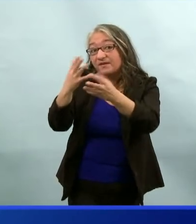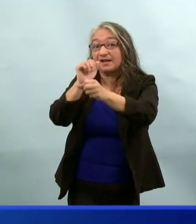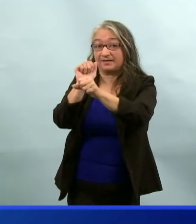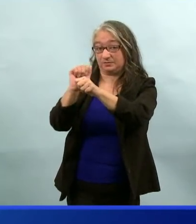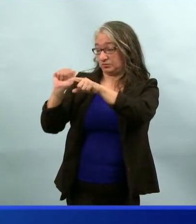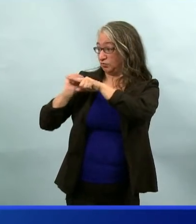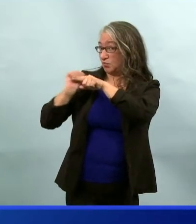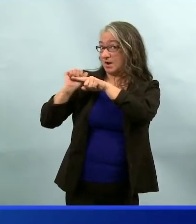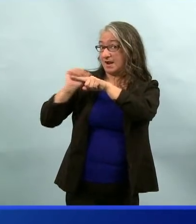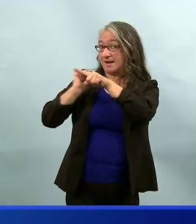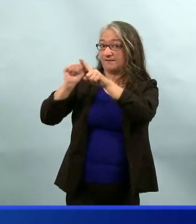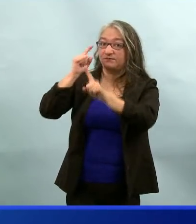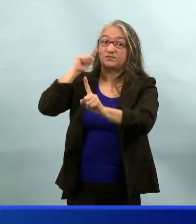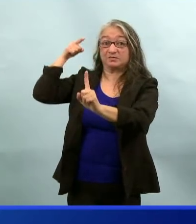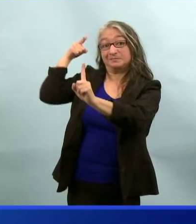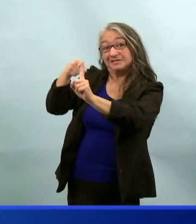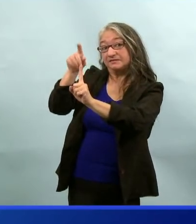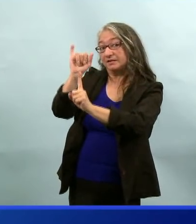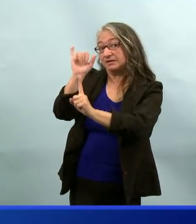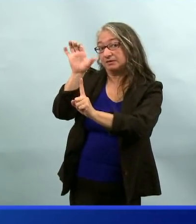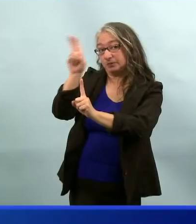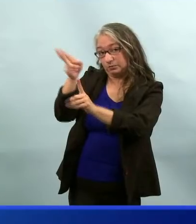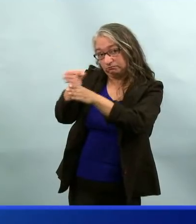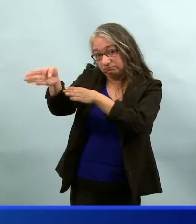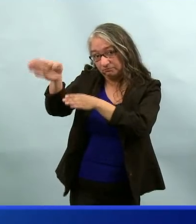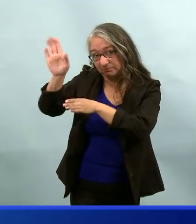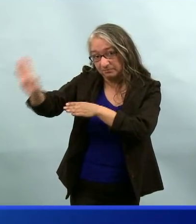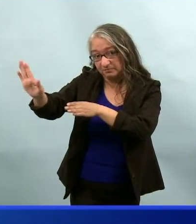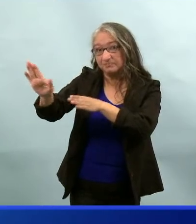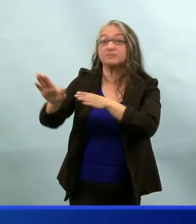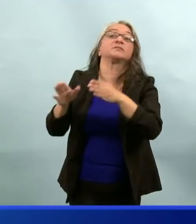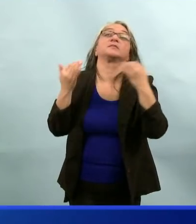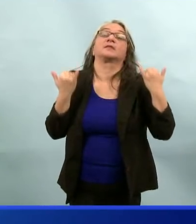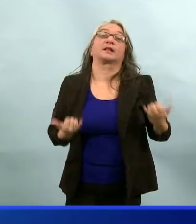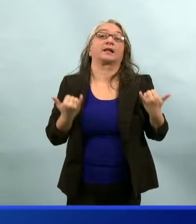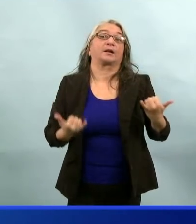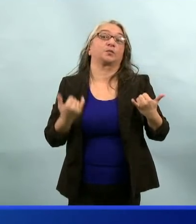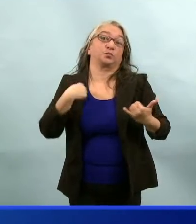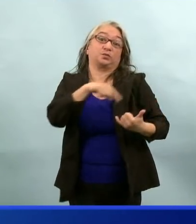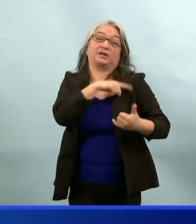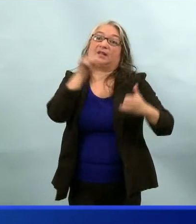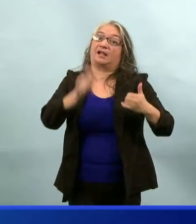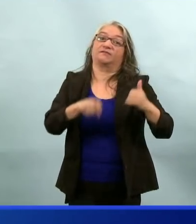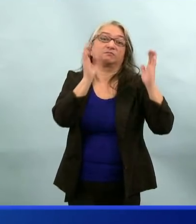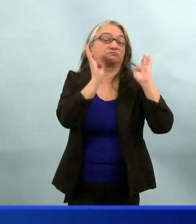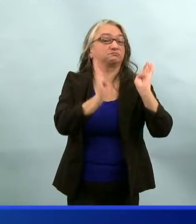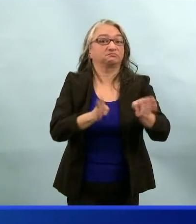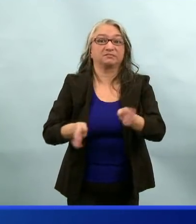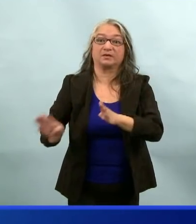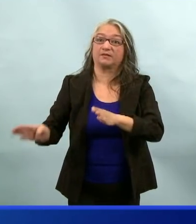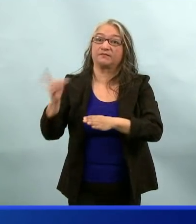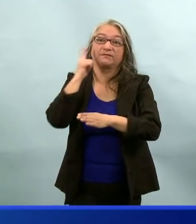we continue to prepare for what might come next and i want to say we very much value the input